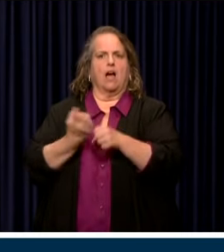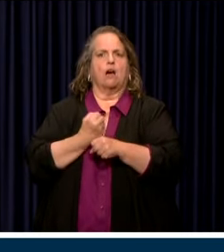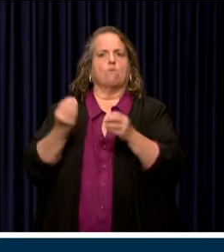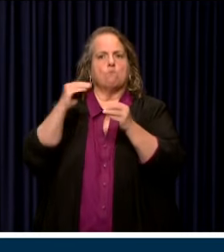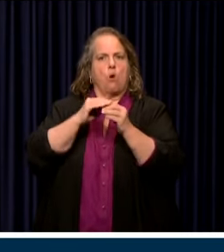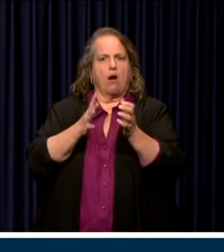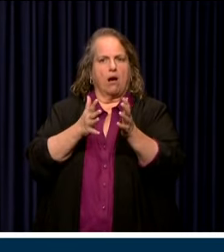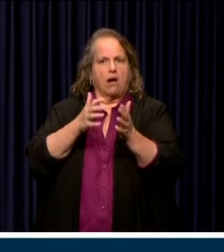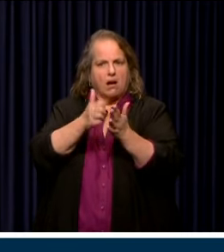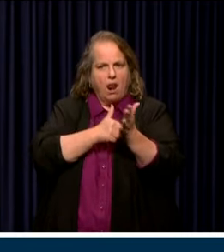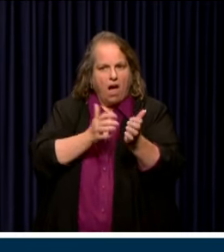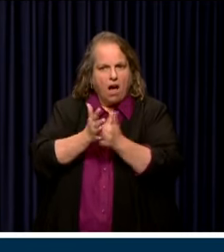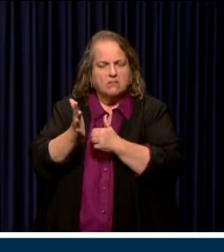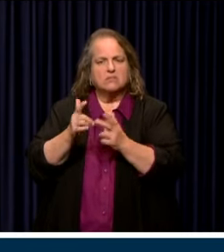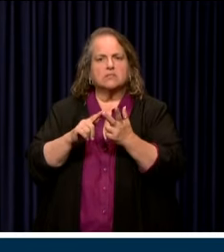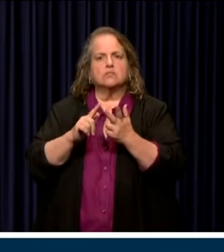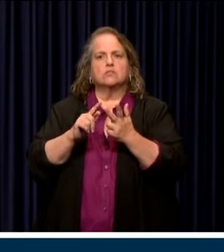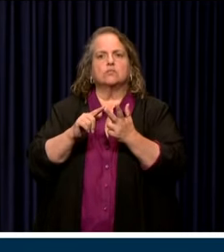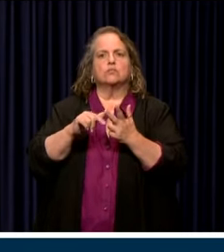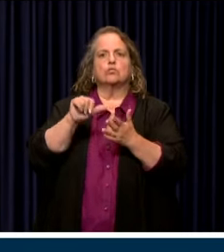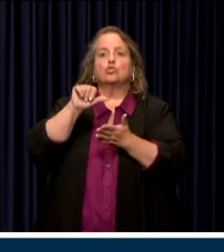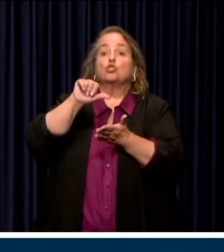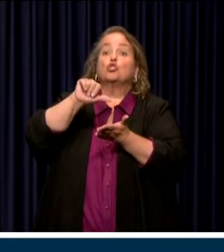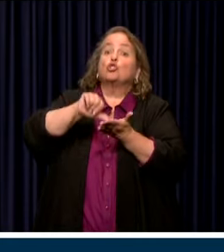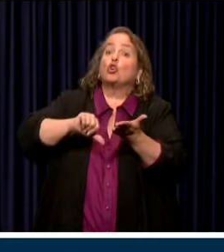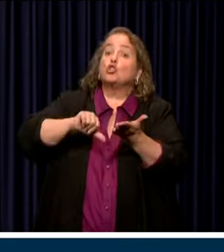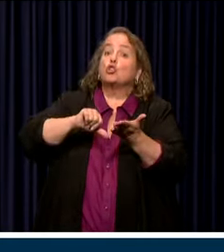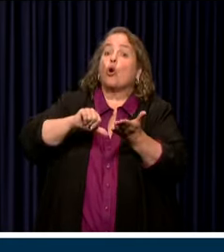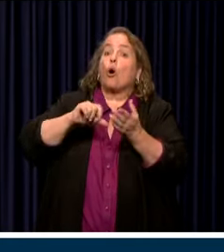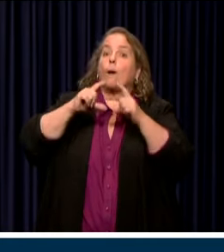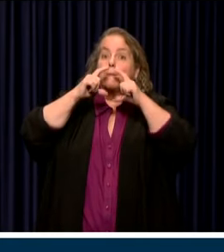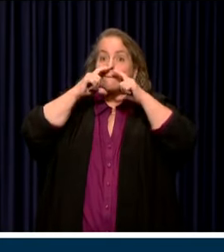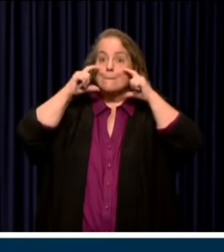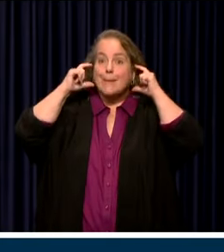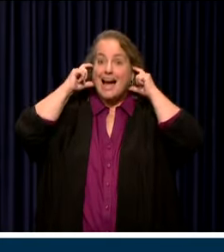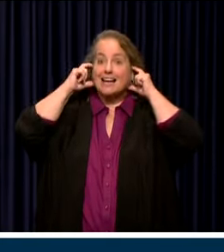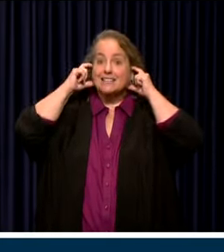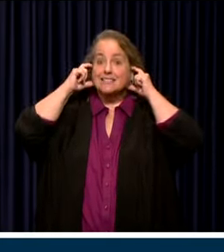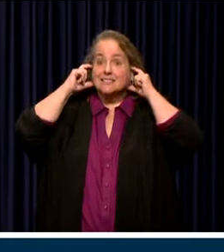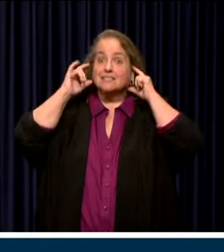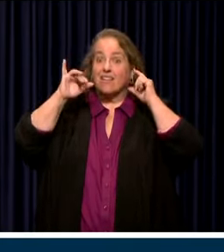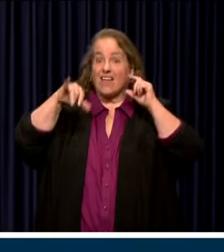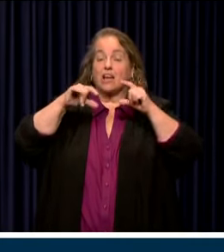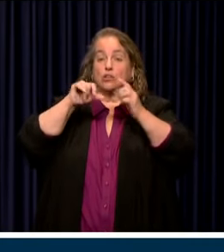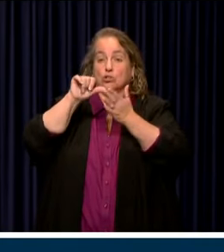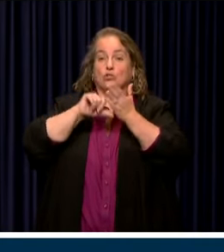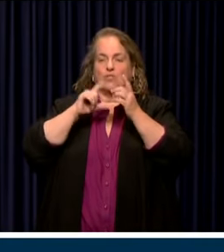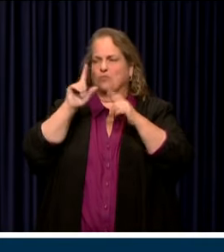MORE N95s. THIS IS THE TOUGHEST AREA AND WHERE WE NEED TO GREATLY